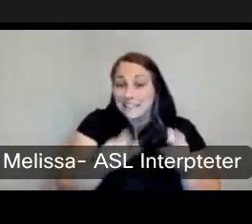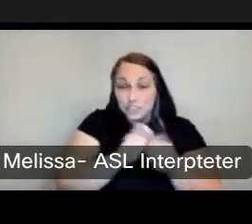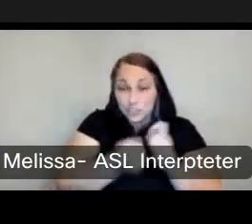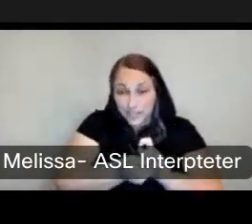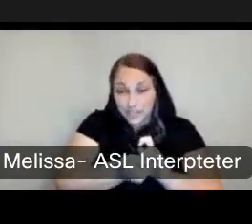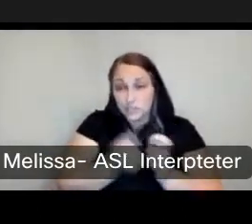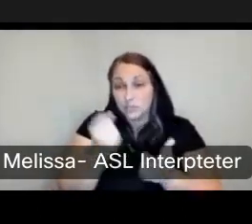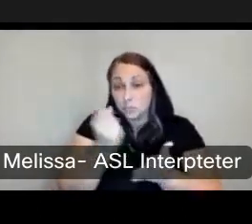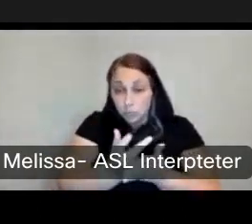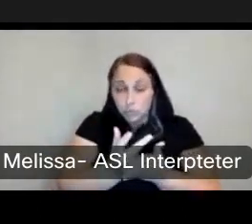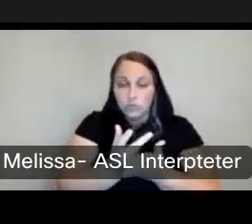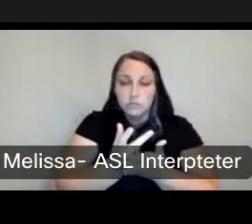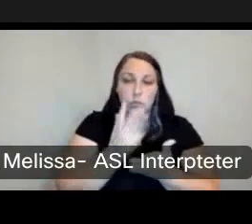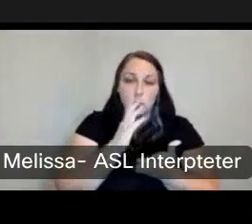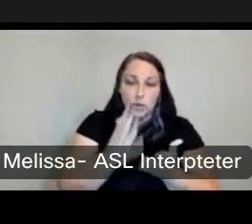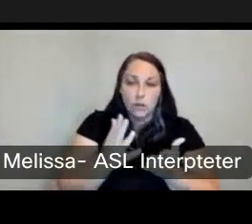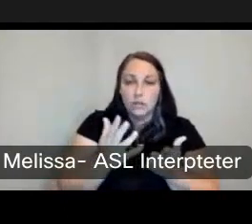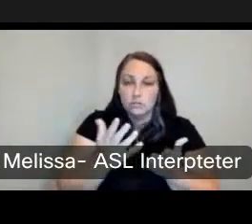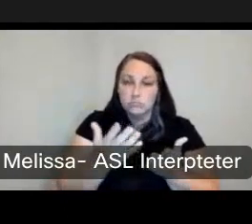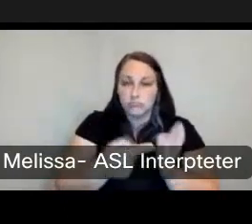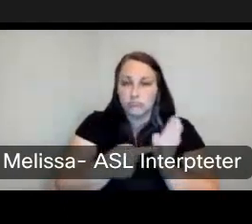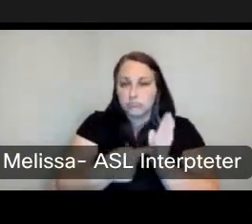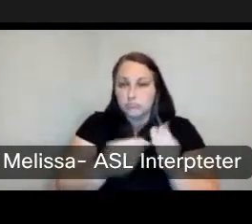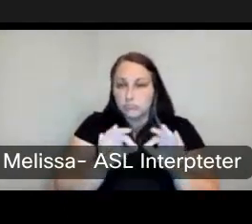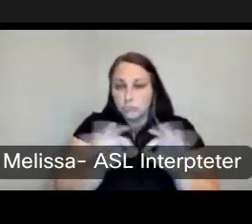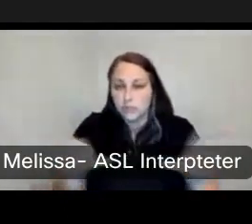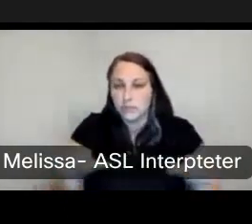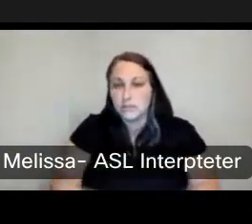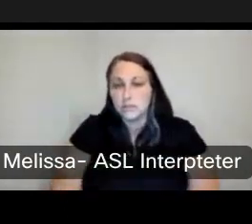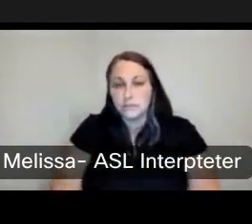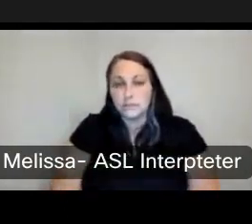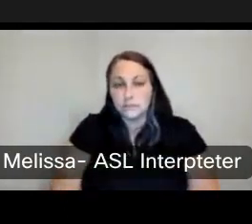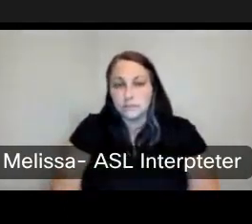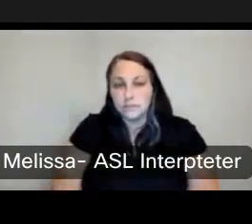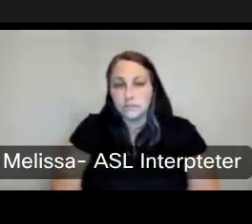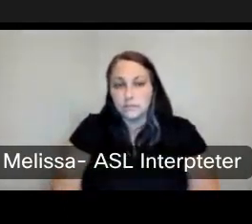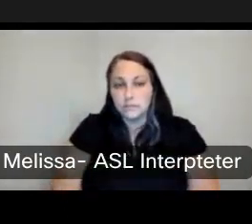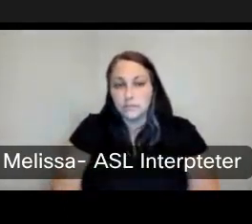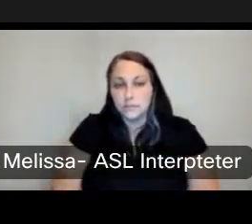um then move um hopefully to develop an operational implementation plan